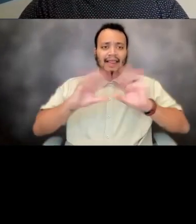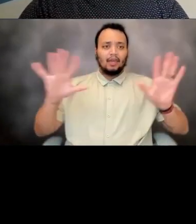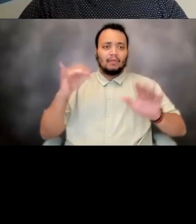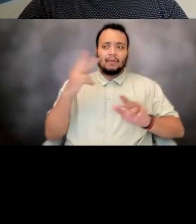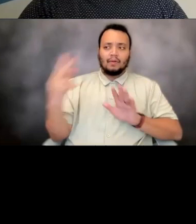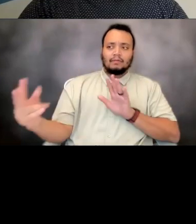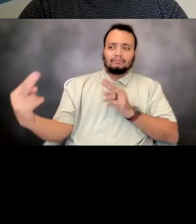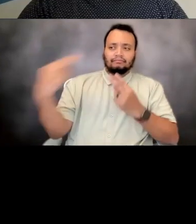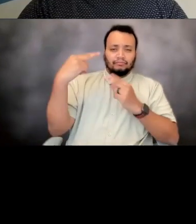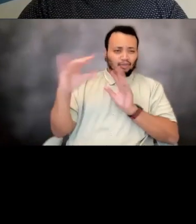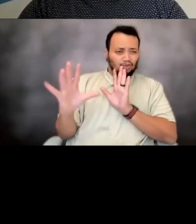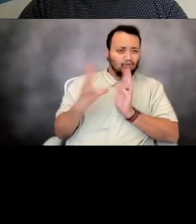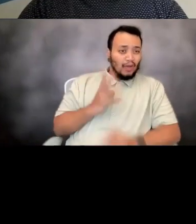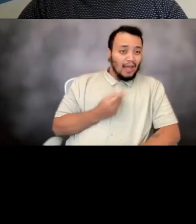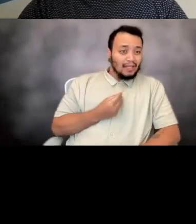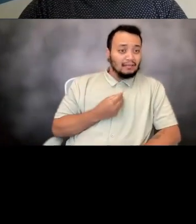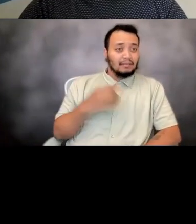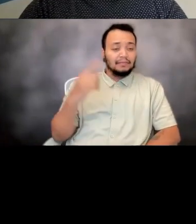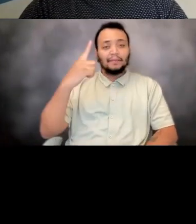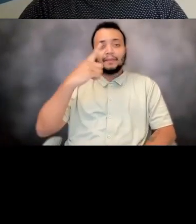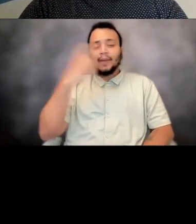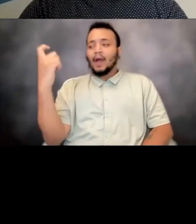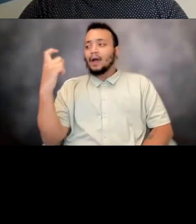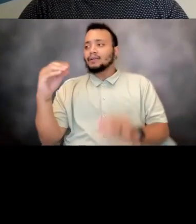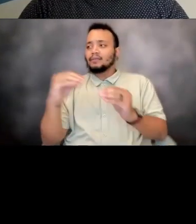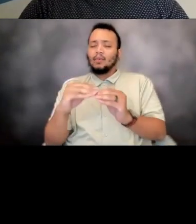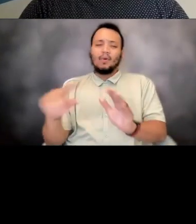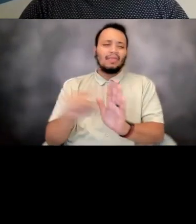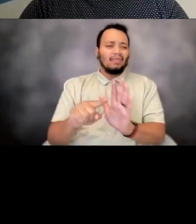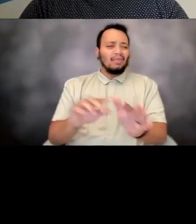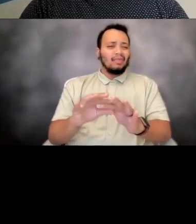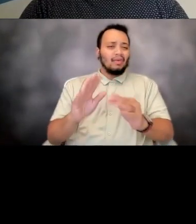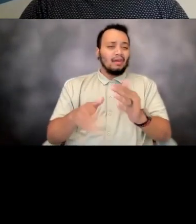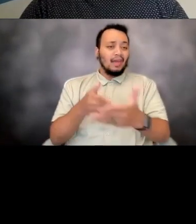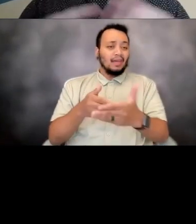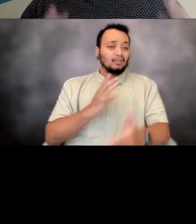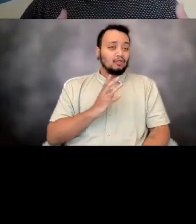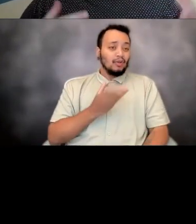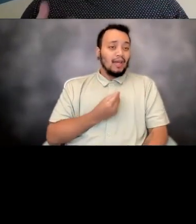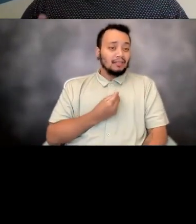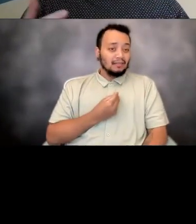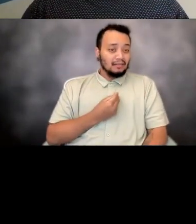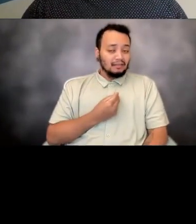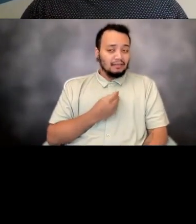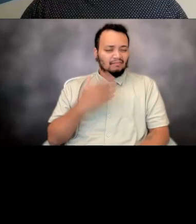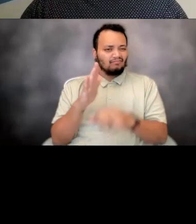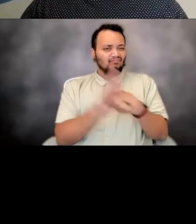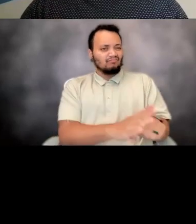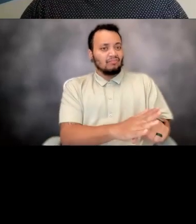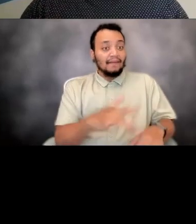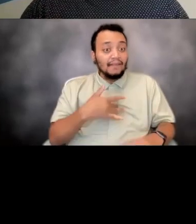all the anti-trans propaganda, all the everything because it just feels more dangerous now,